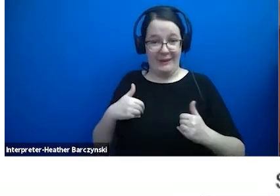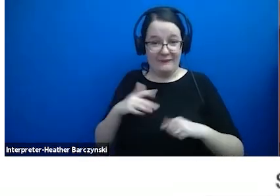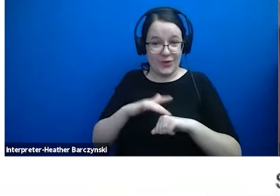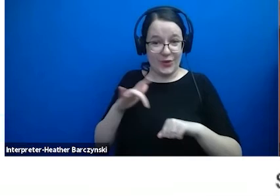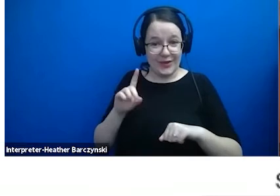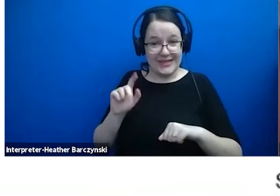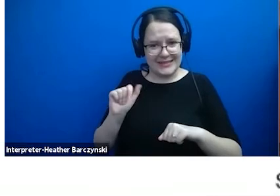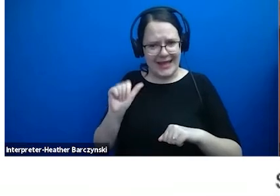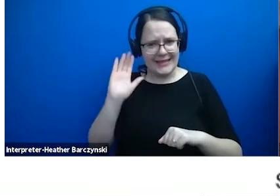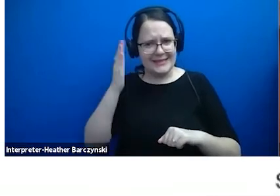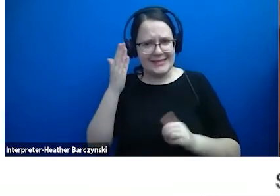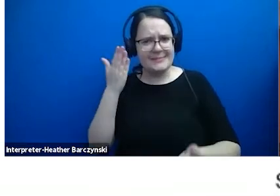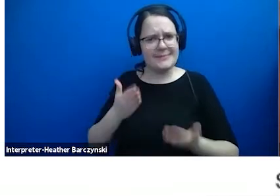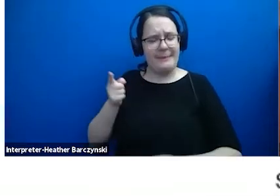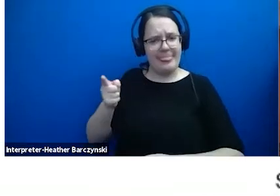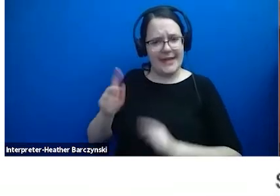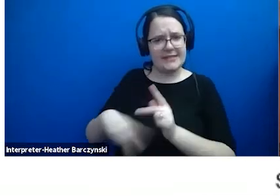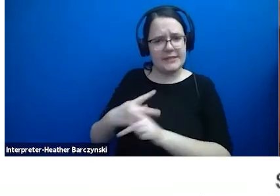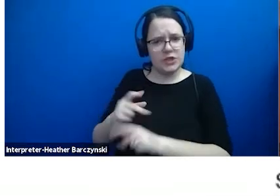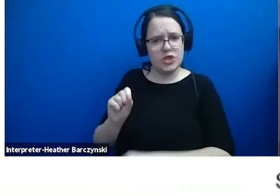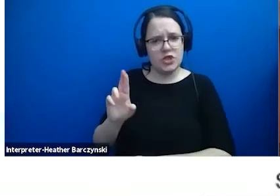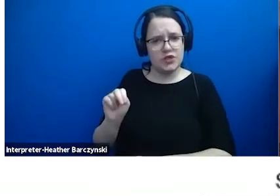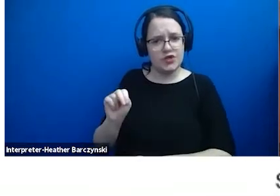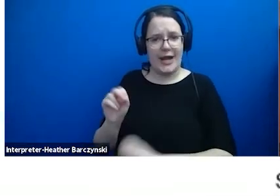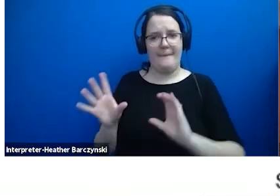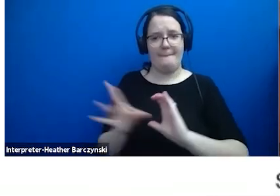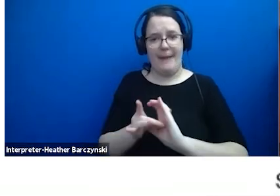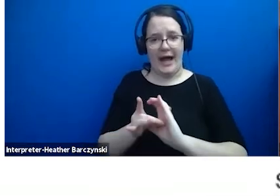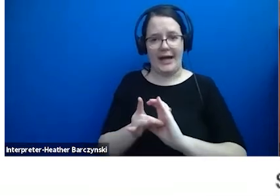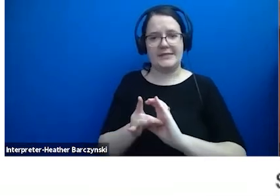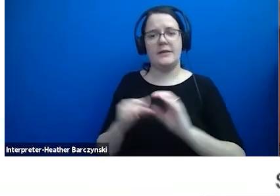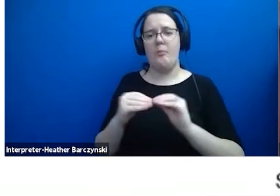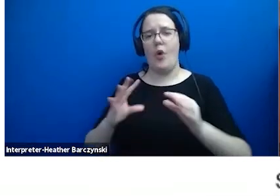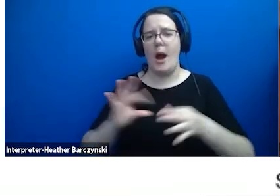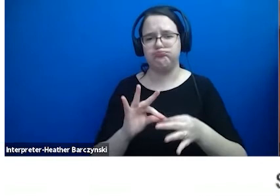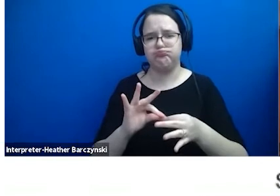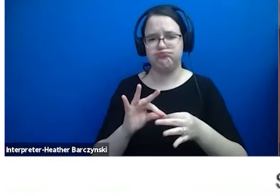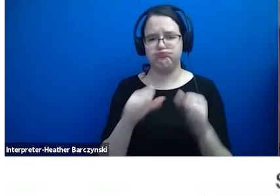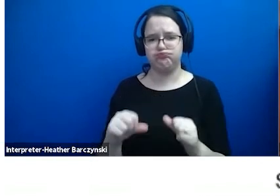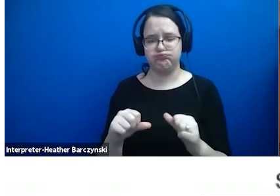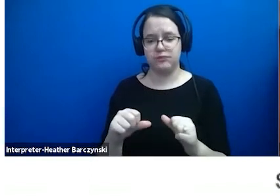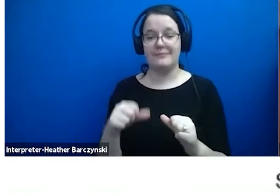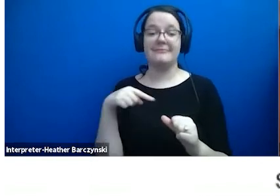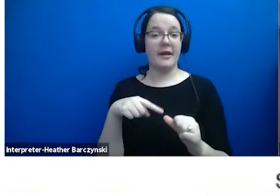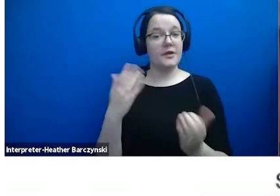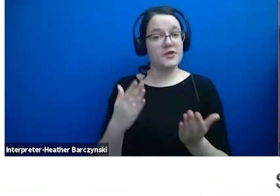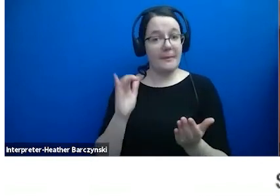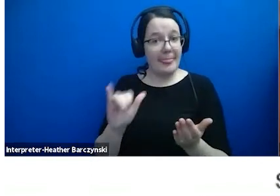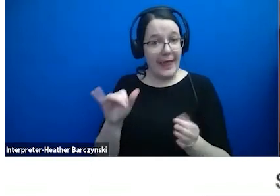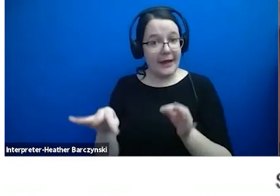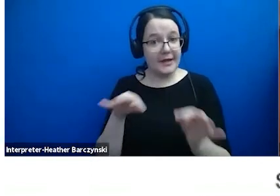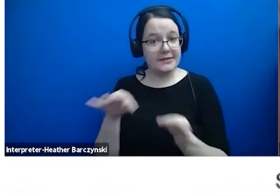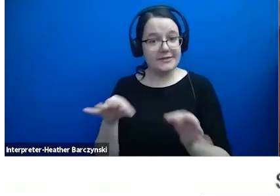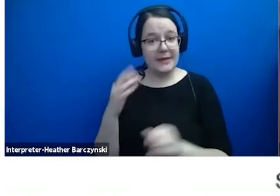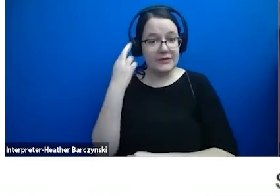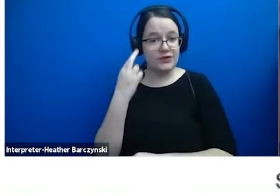this strain binds more avidly tightly and so that might be an explanation for why it seems to spread